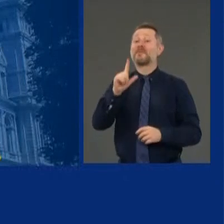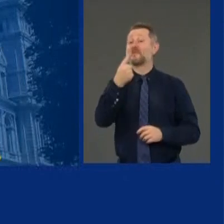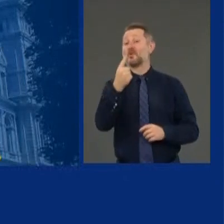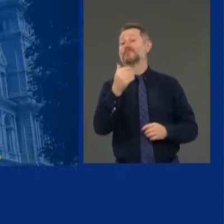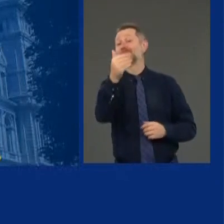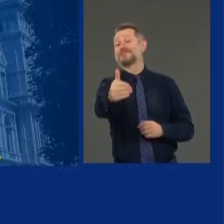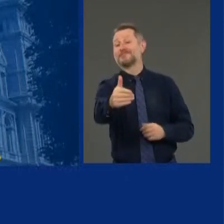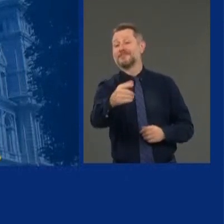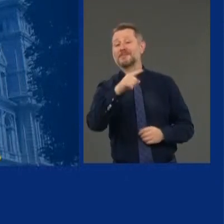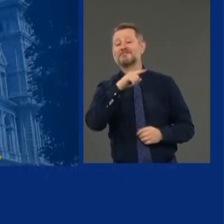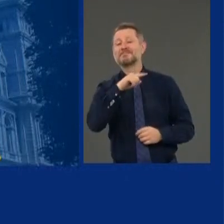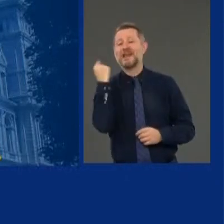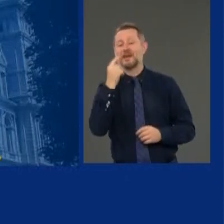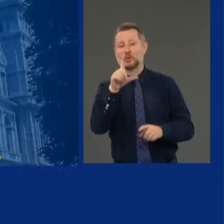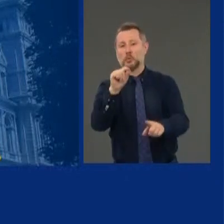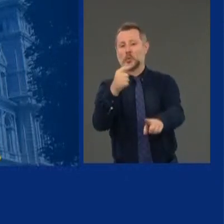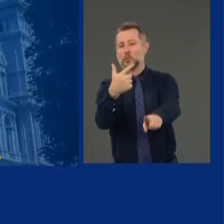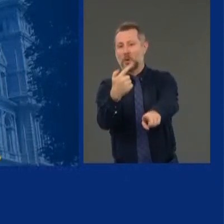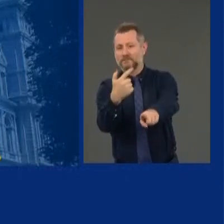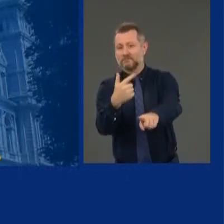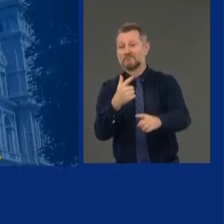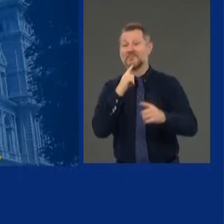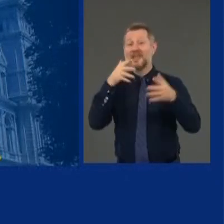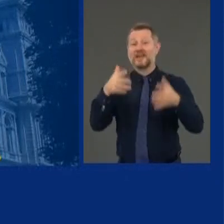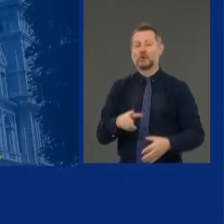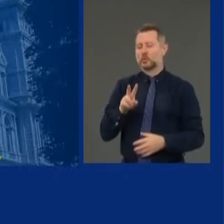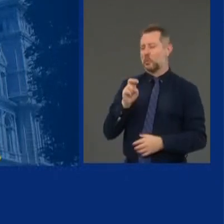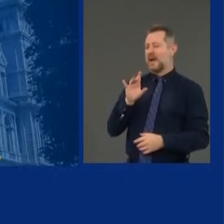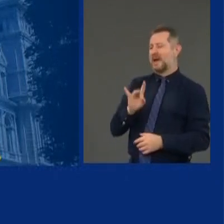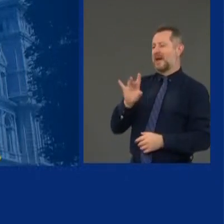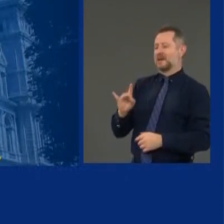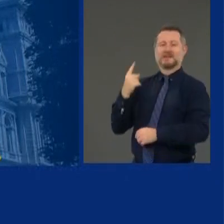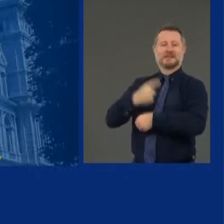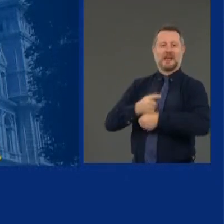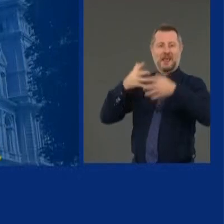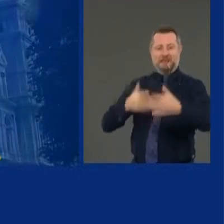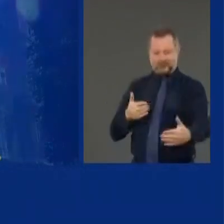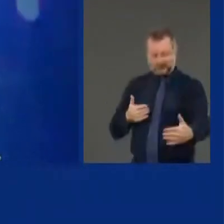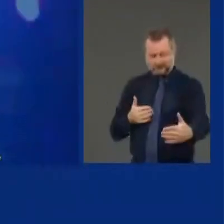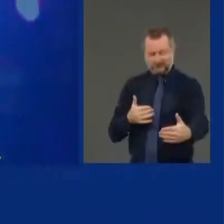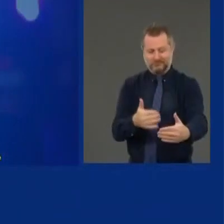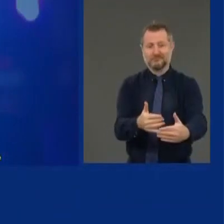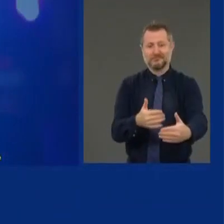NOW IS THE TIME TO DO IT AND THEY HAPPEN TO BE RIGHT.